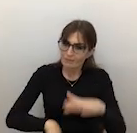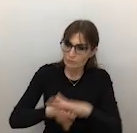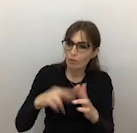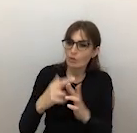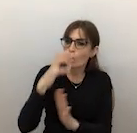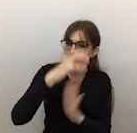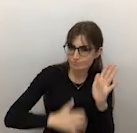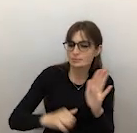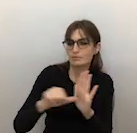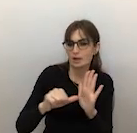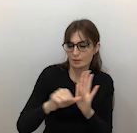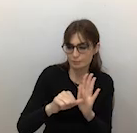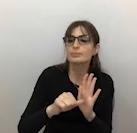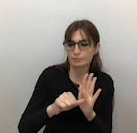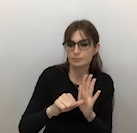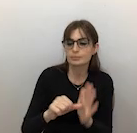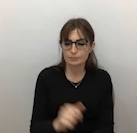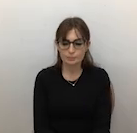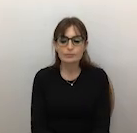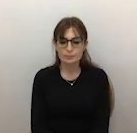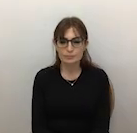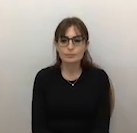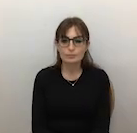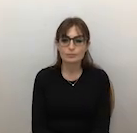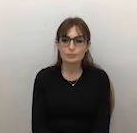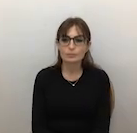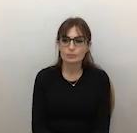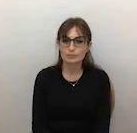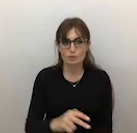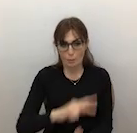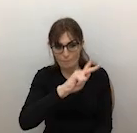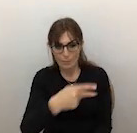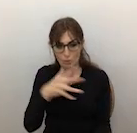for the financial statements. The interests of directors and the auditor are aligned,